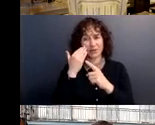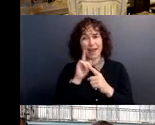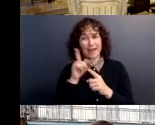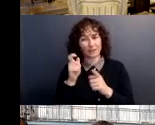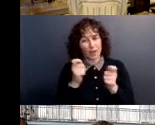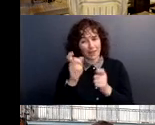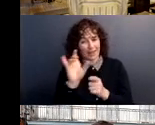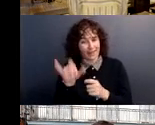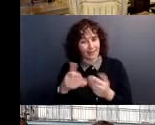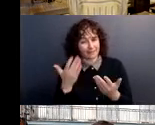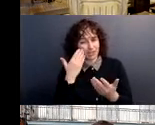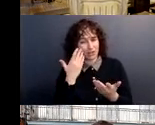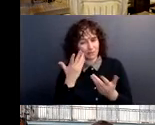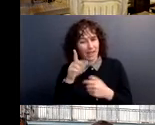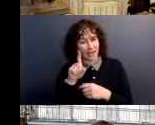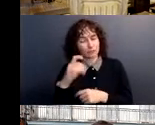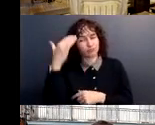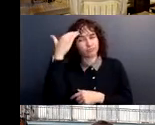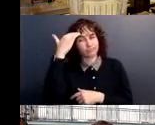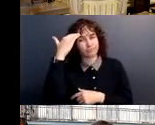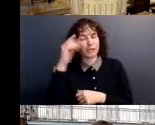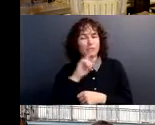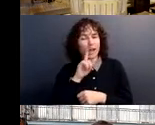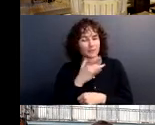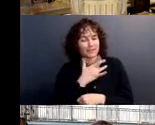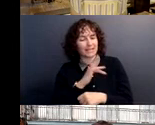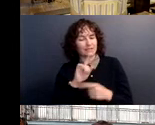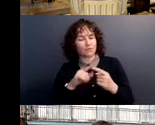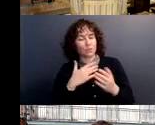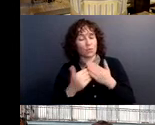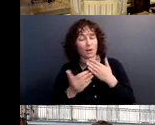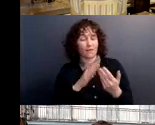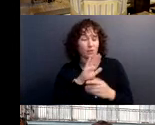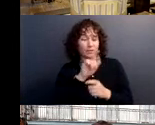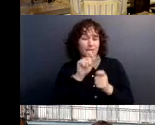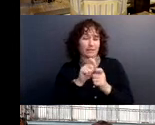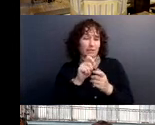You have to be knowledgeable and sensitive to whatever your particular student group is.